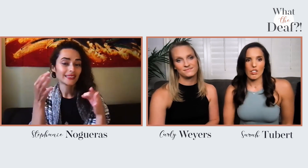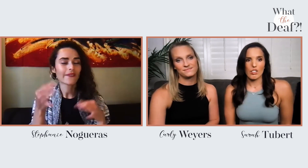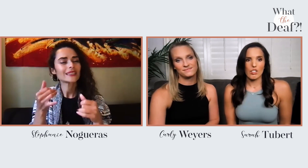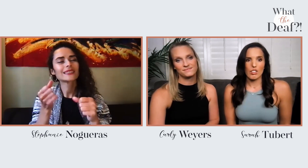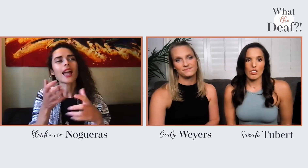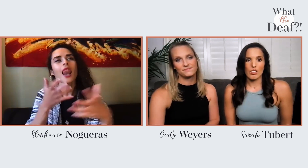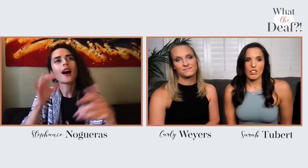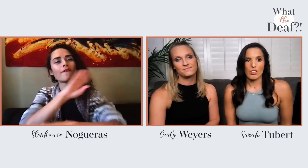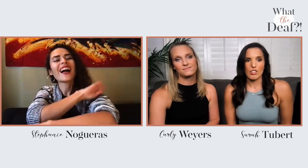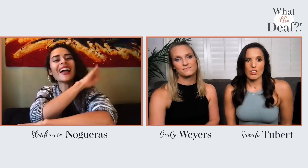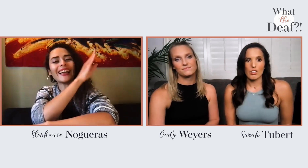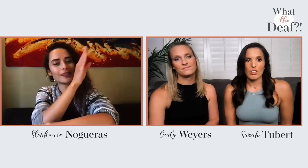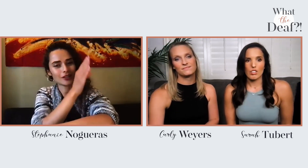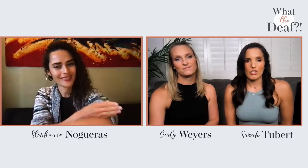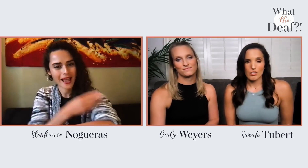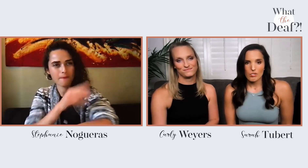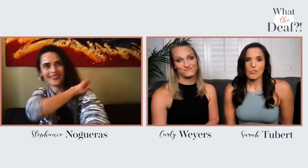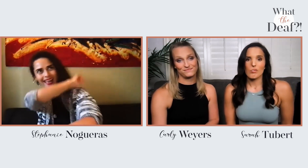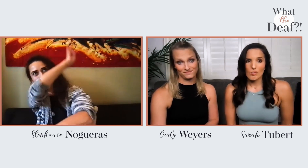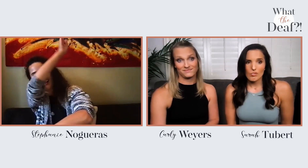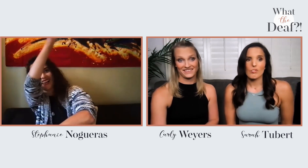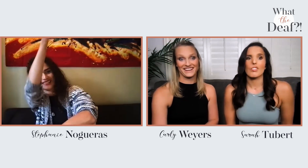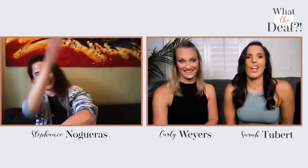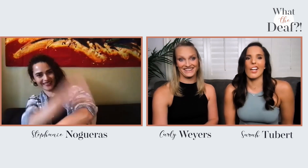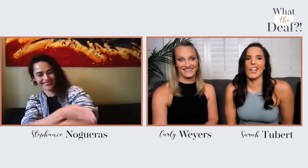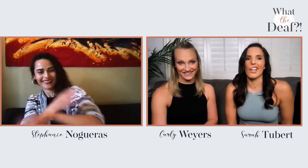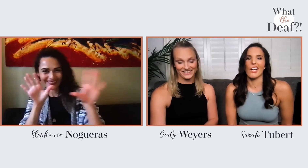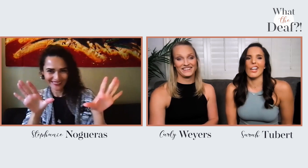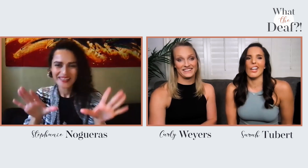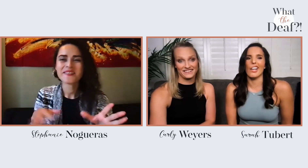Yeah, it's definitely a lot of energy, and I'm going to say it again, a lot of energy,